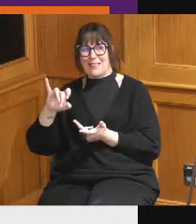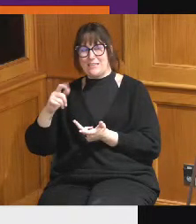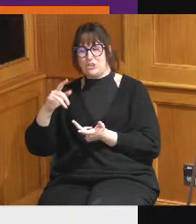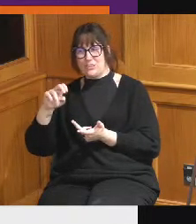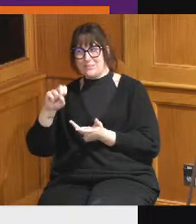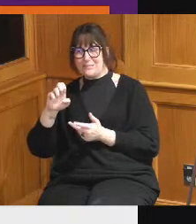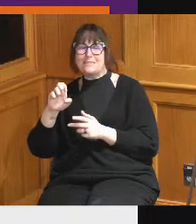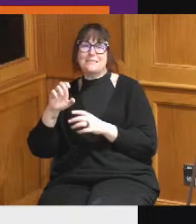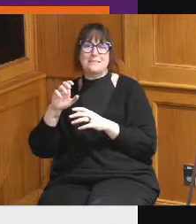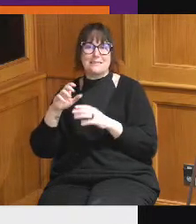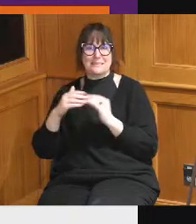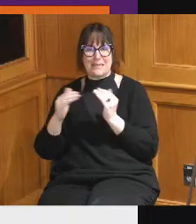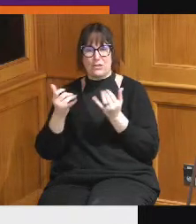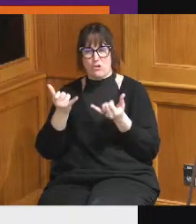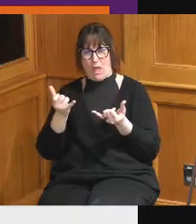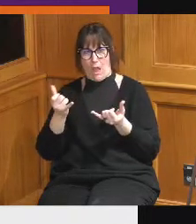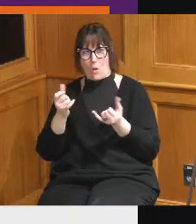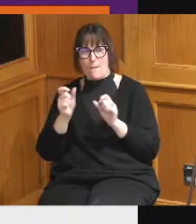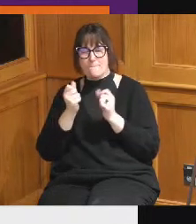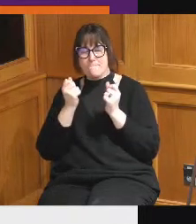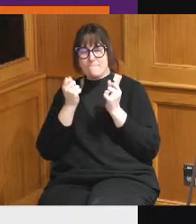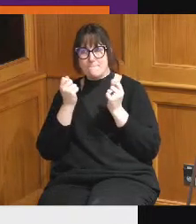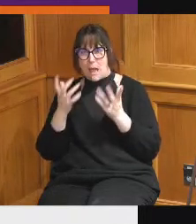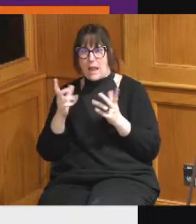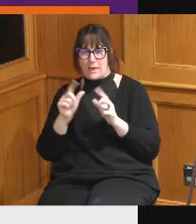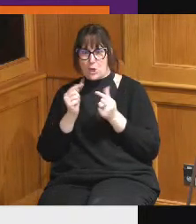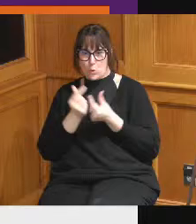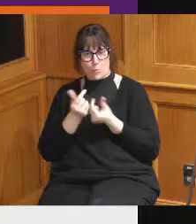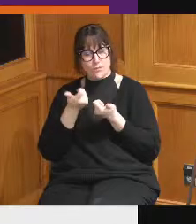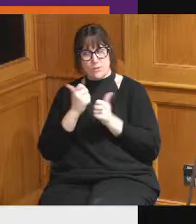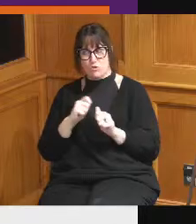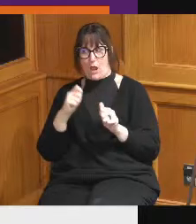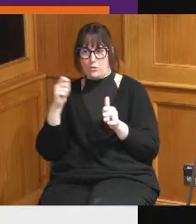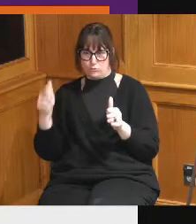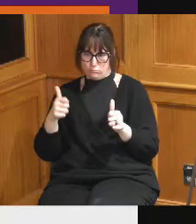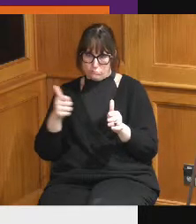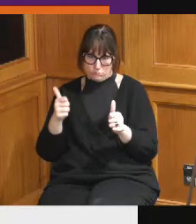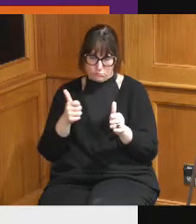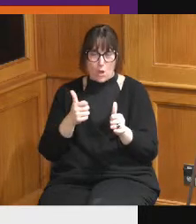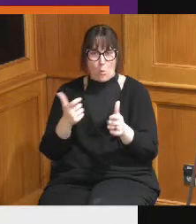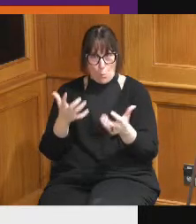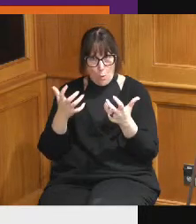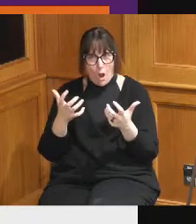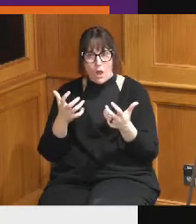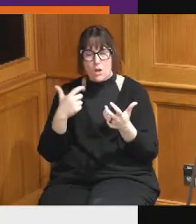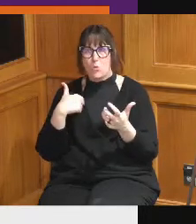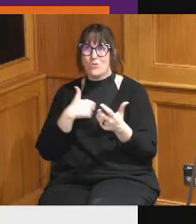right now with the different groups that have been pursuing this we just had a wonderful meeting with